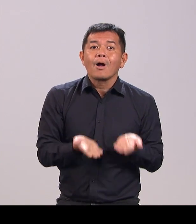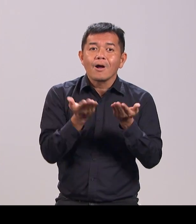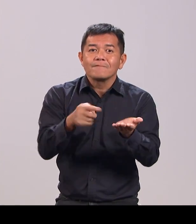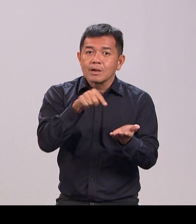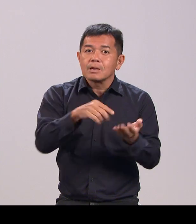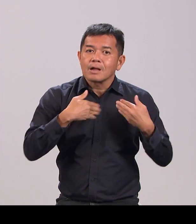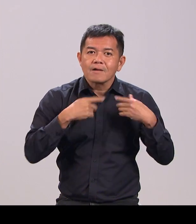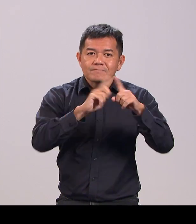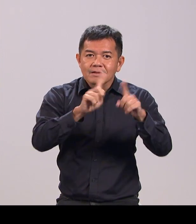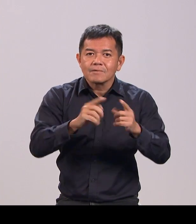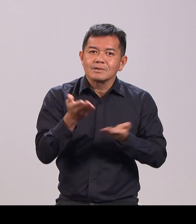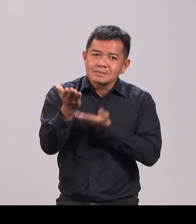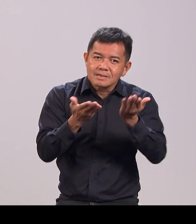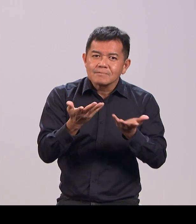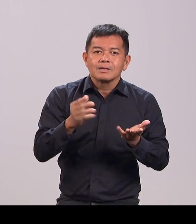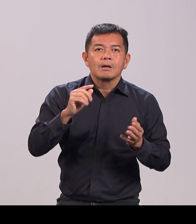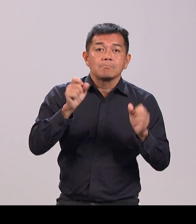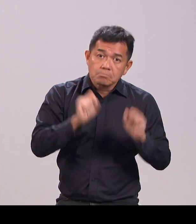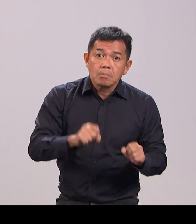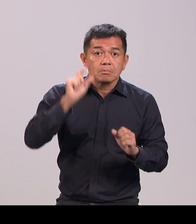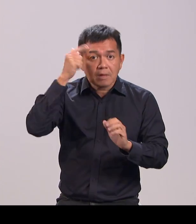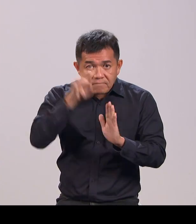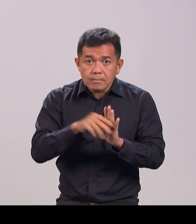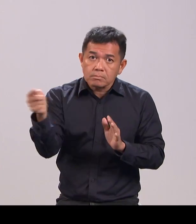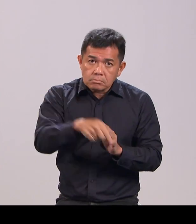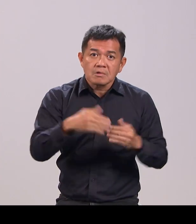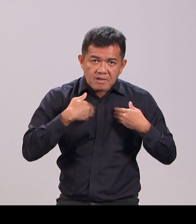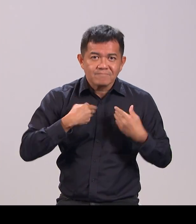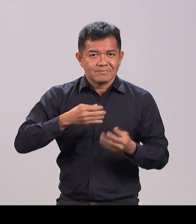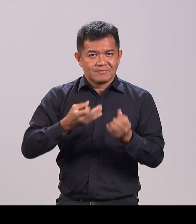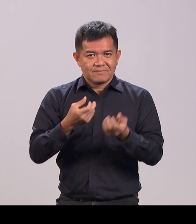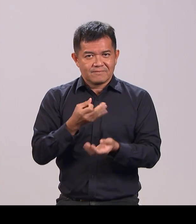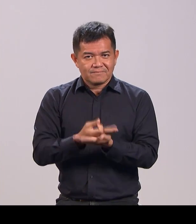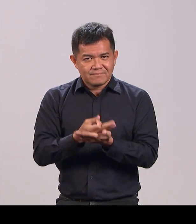It started with a small group of start-ups attracted. It's been very successful.